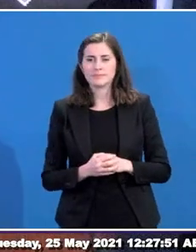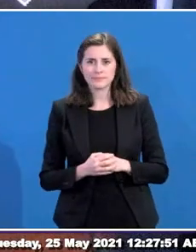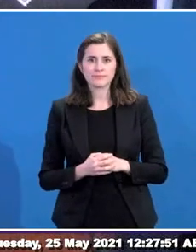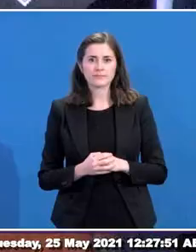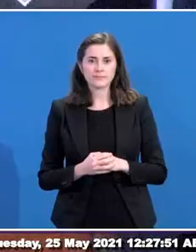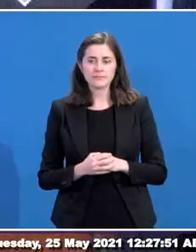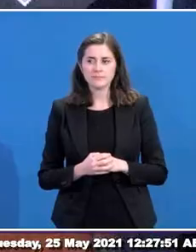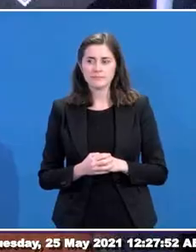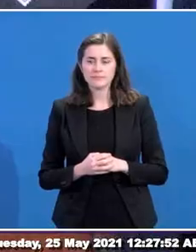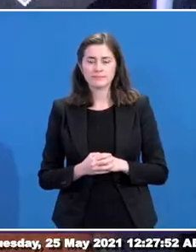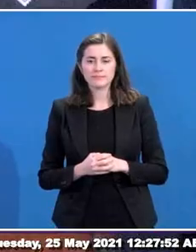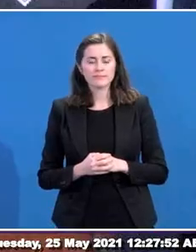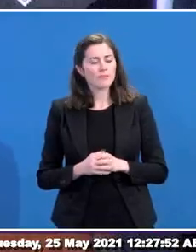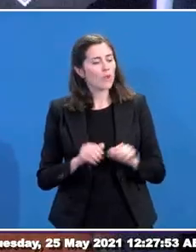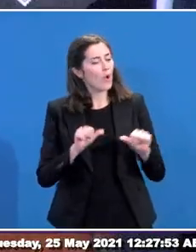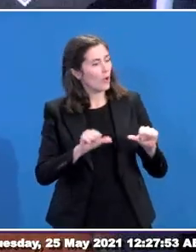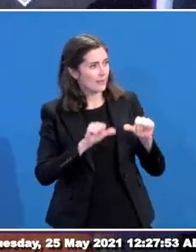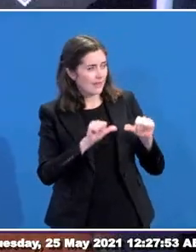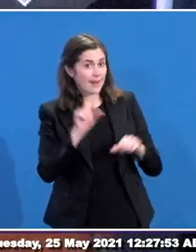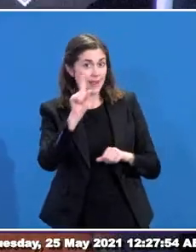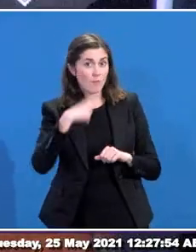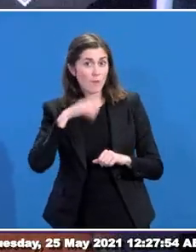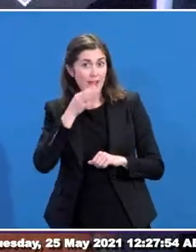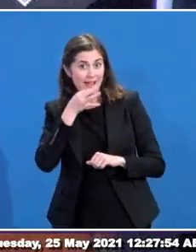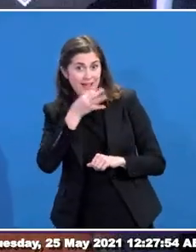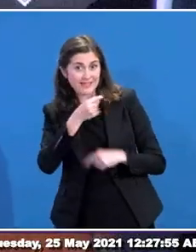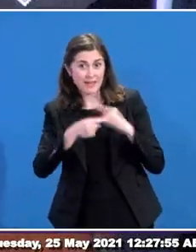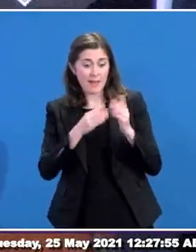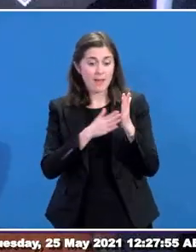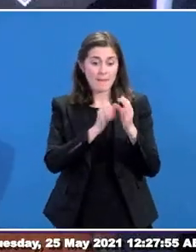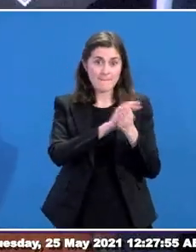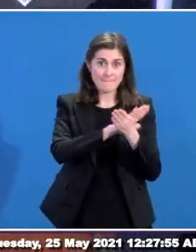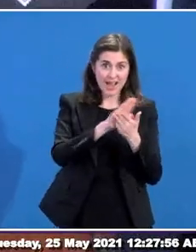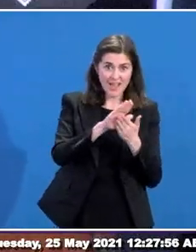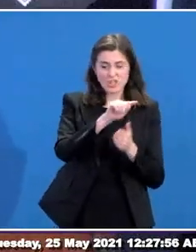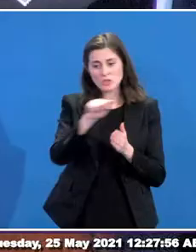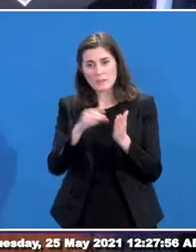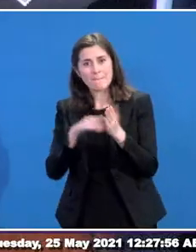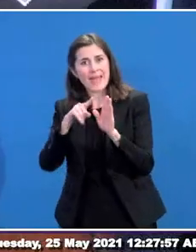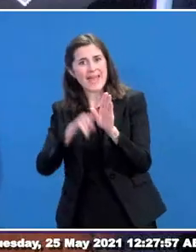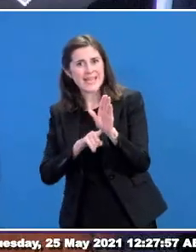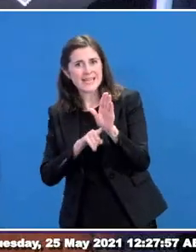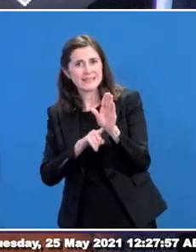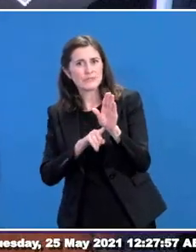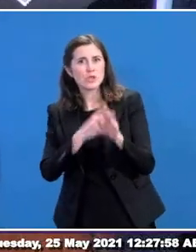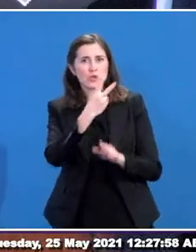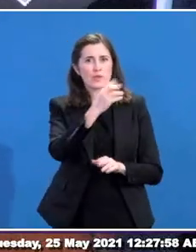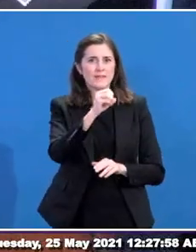come to the early part around March, May 2019. So we're going to touch on